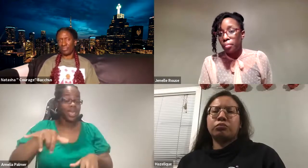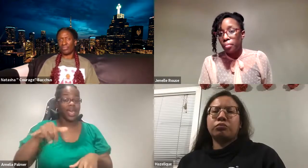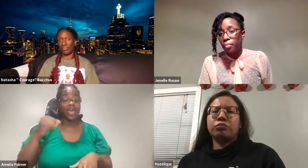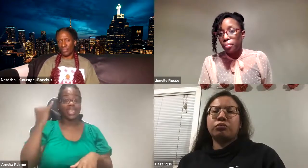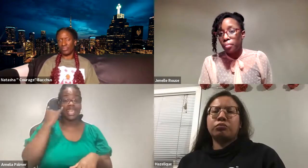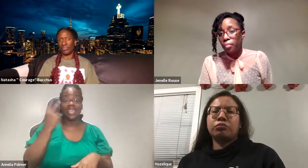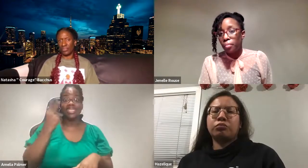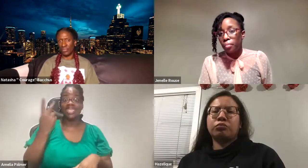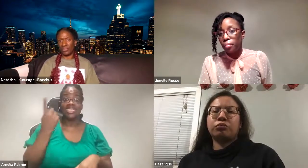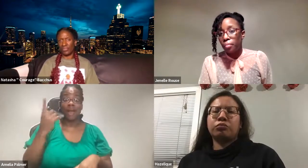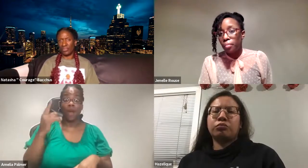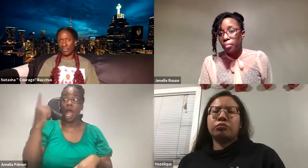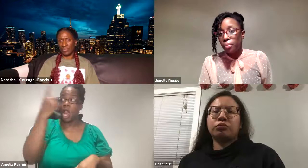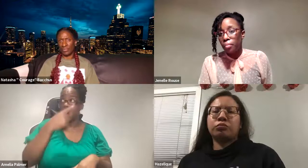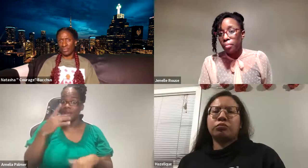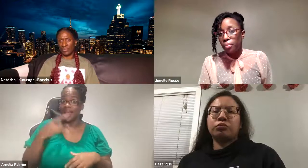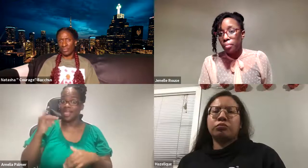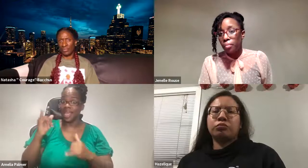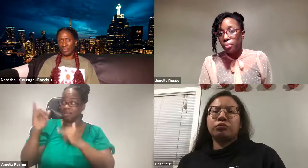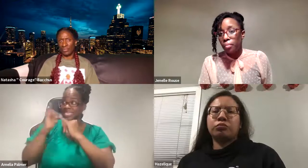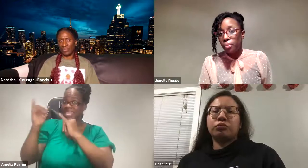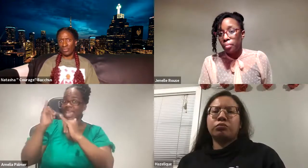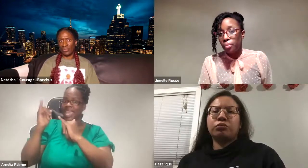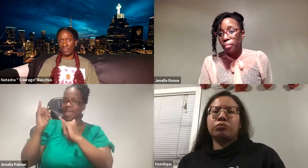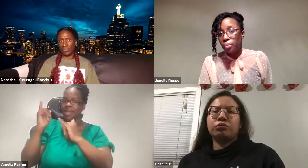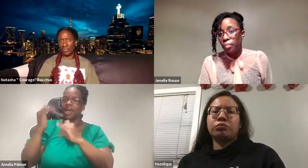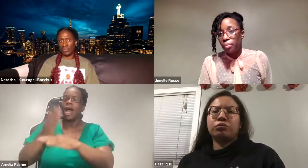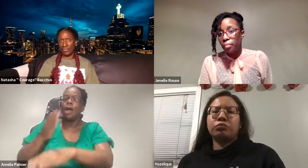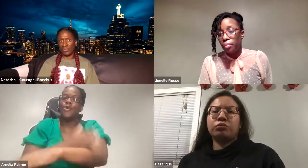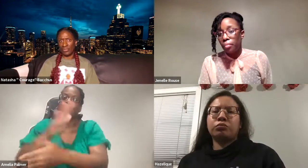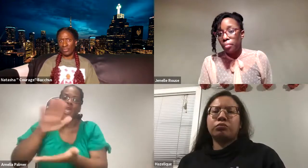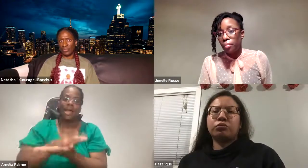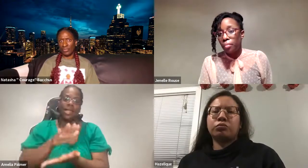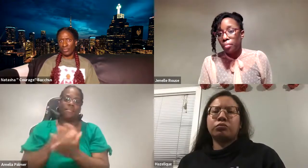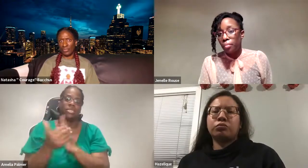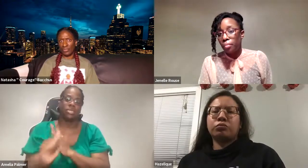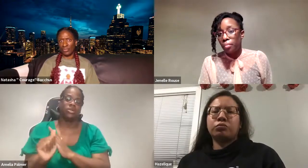statistics show that if someone sees someone who looks like them,